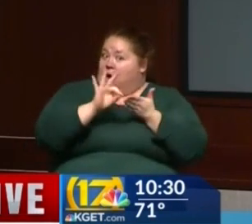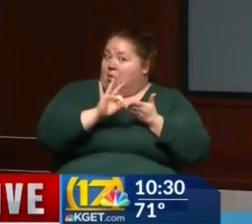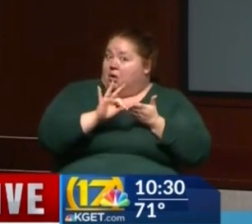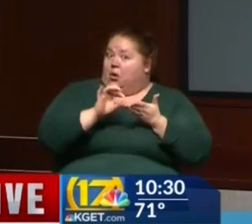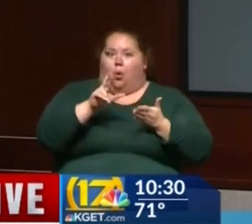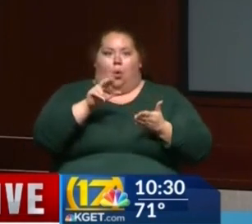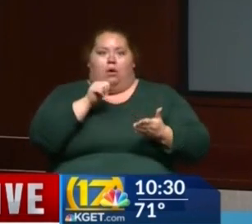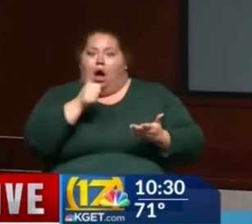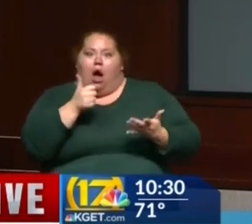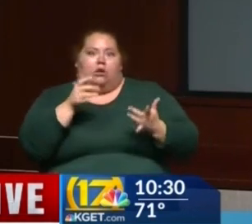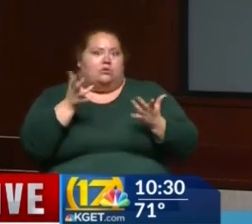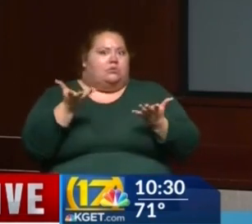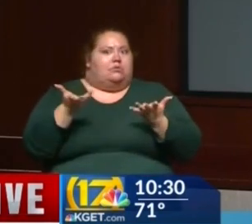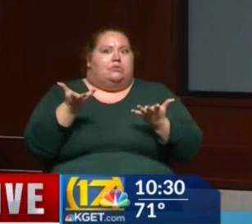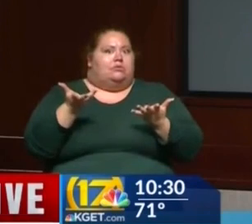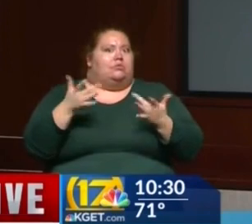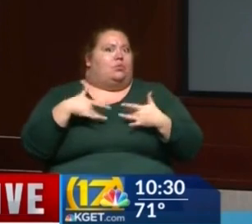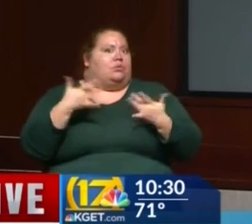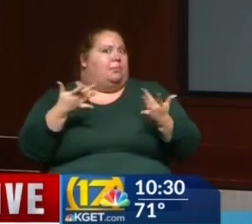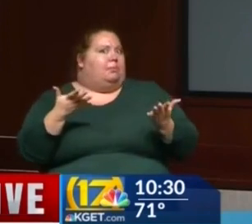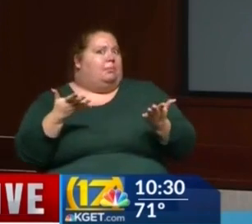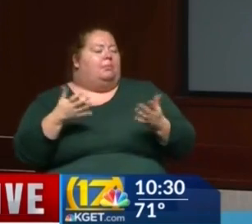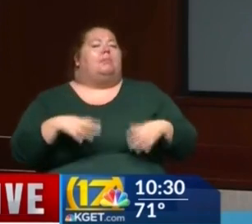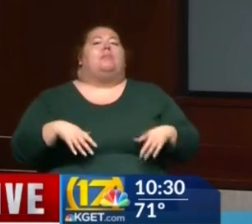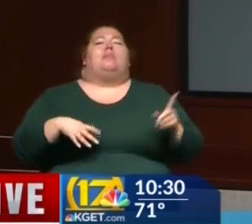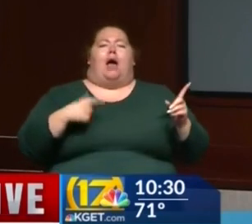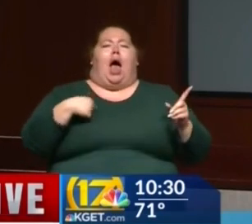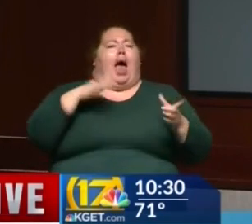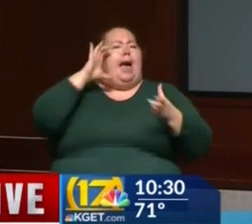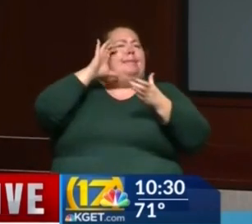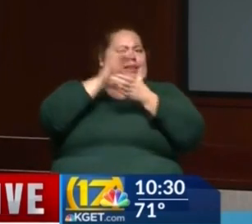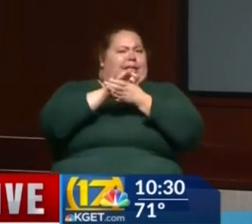TESTS WERE NOT BEING COUNTED BY THE STATE IS THAT BEEN CLEARED